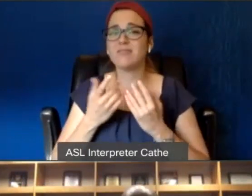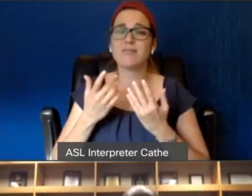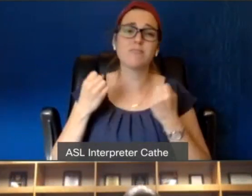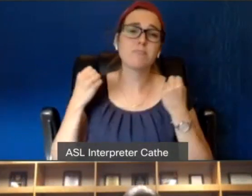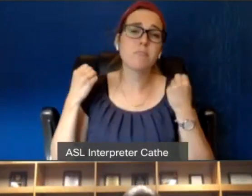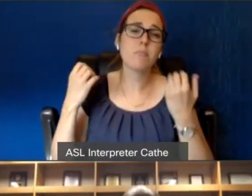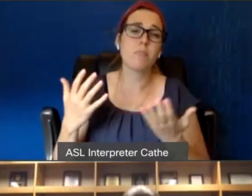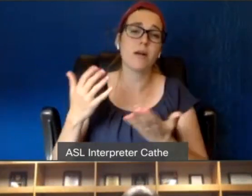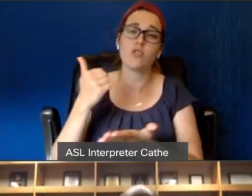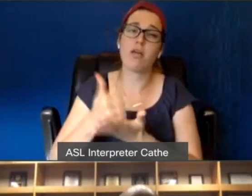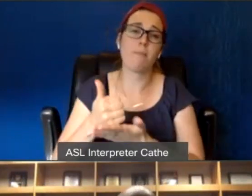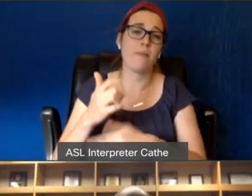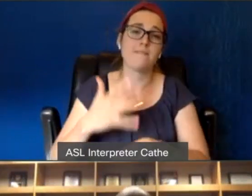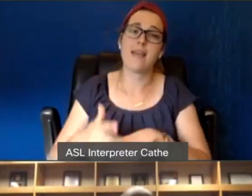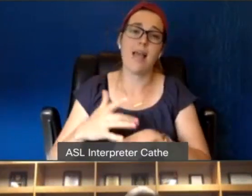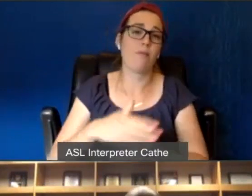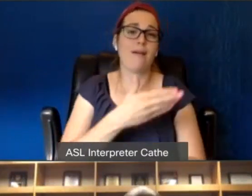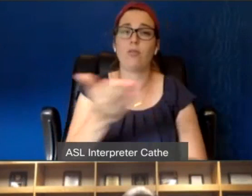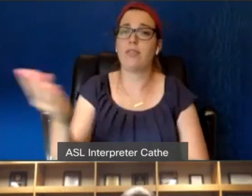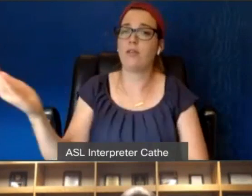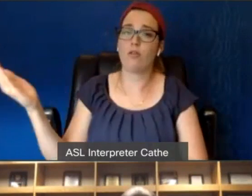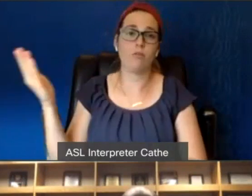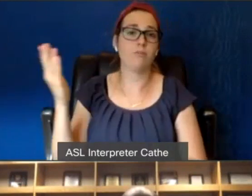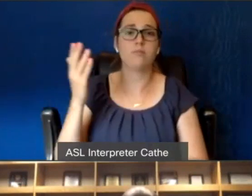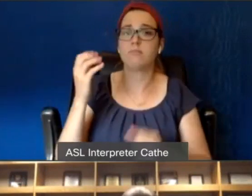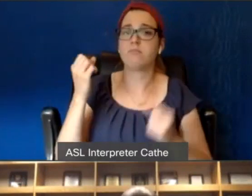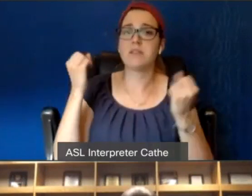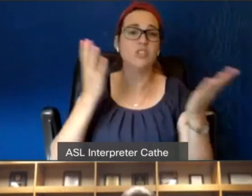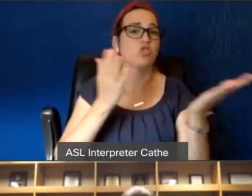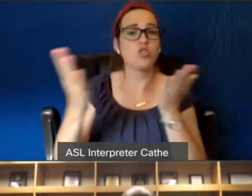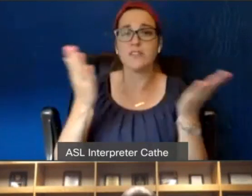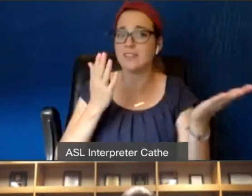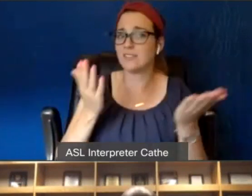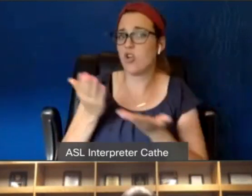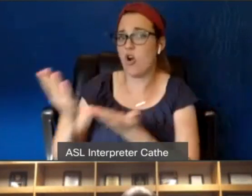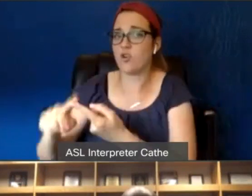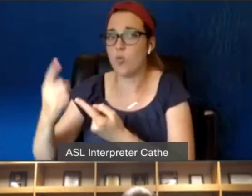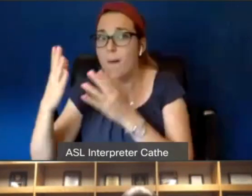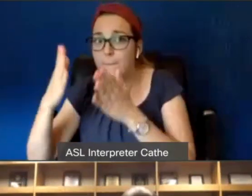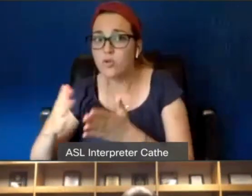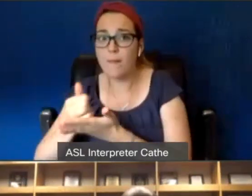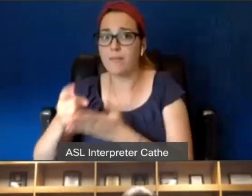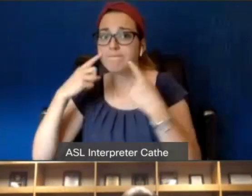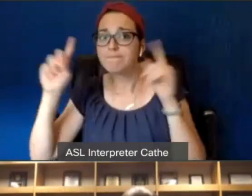to do to help one person succeed. So transportation, medical assistance, all that stuff